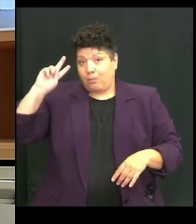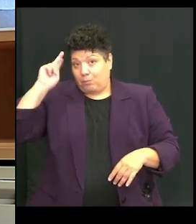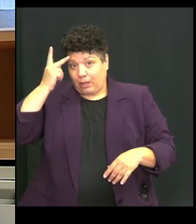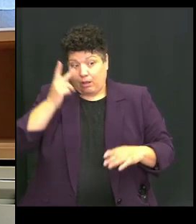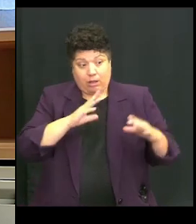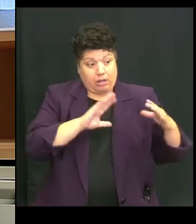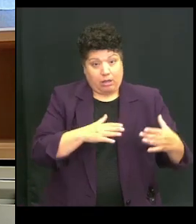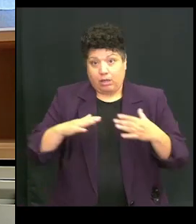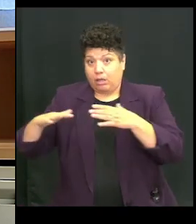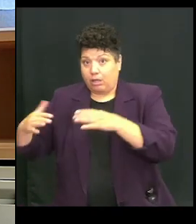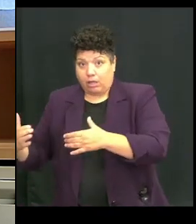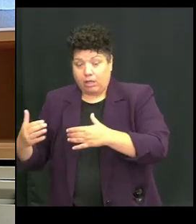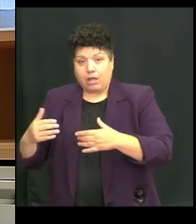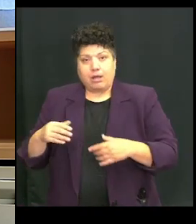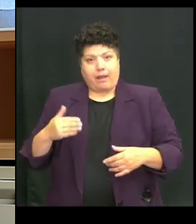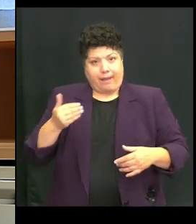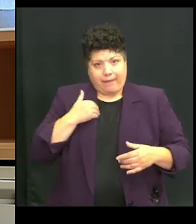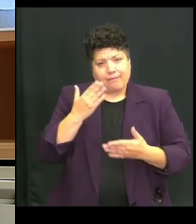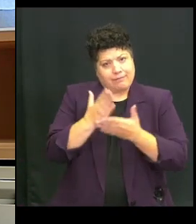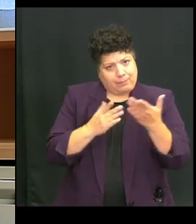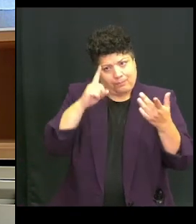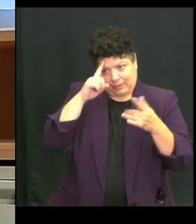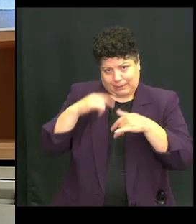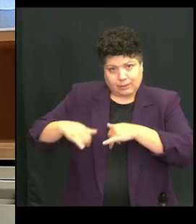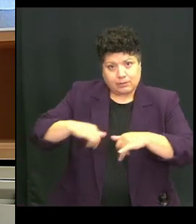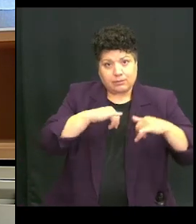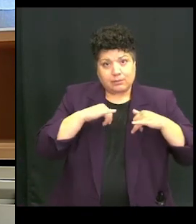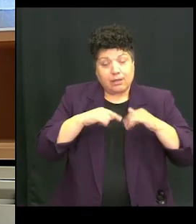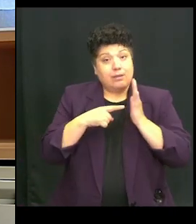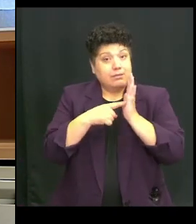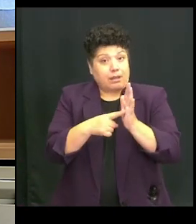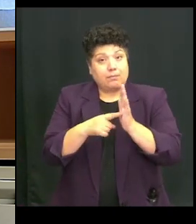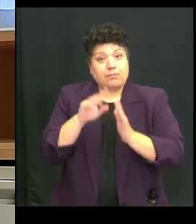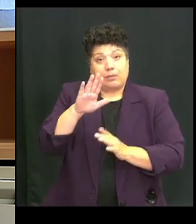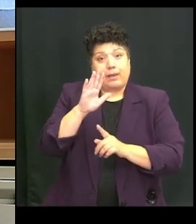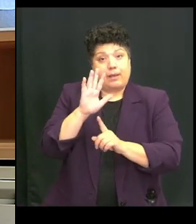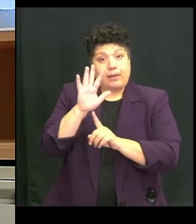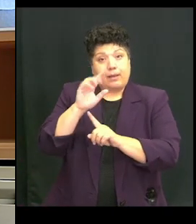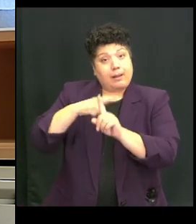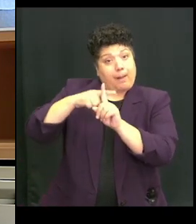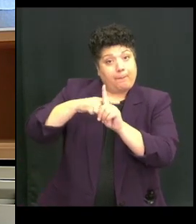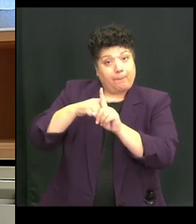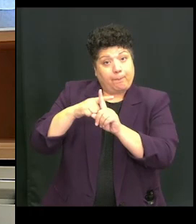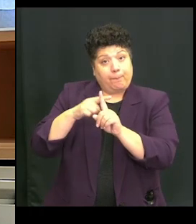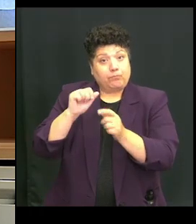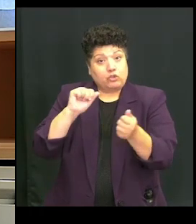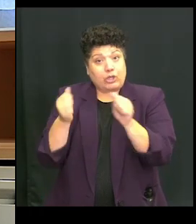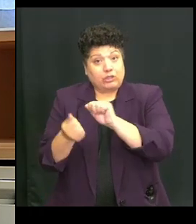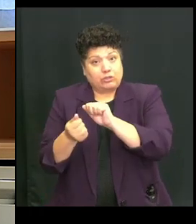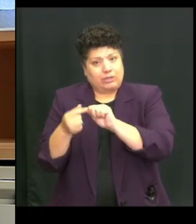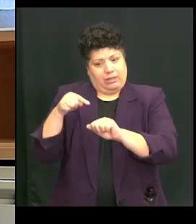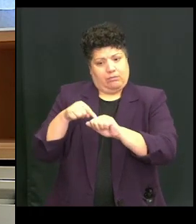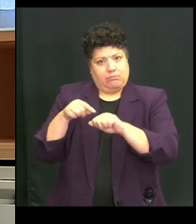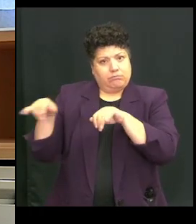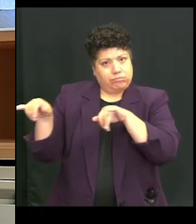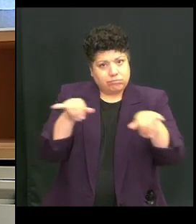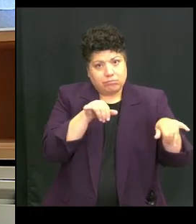I think of climate change, for instance. And this means we need to identify those who are resistant to persuasion on a certain issue,